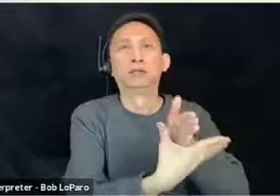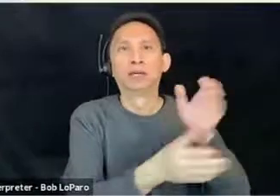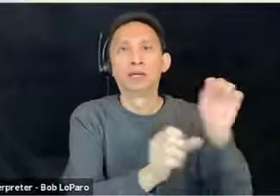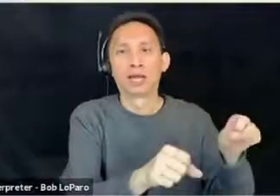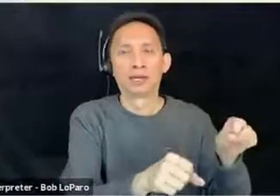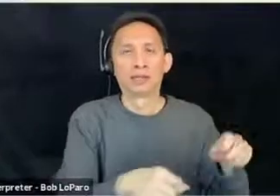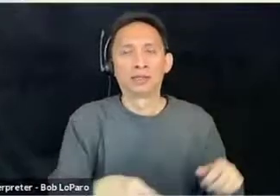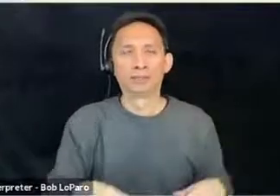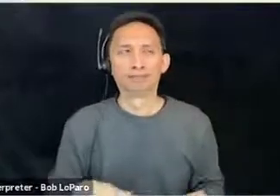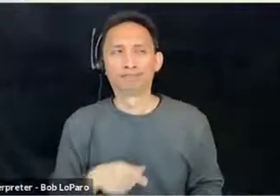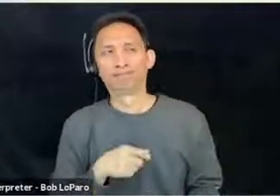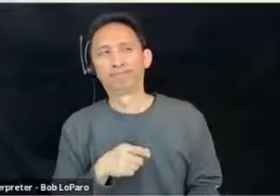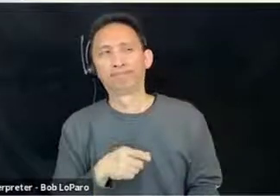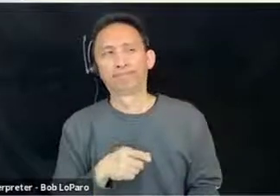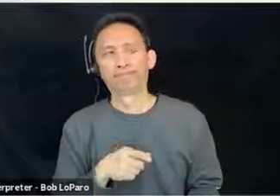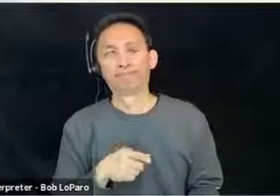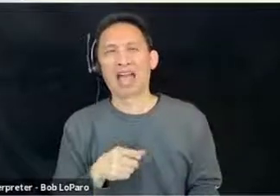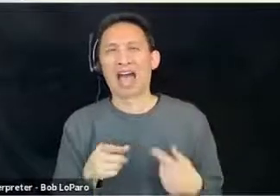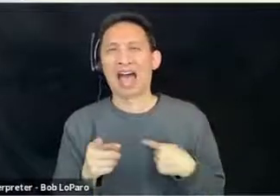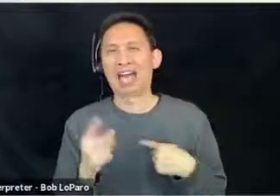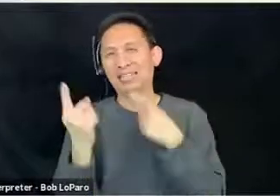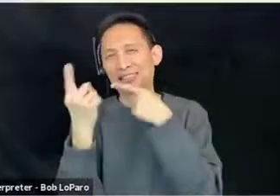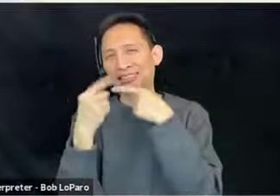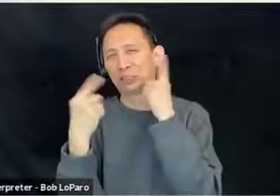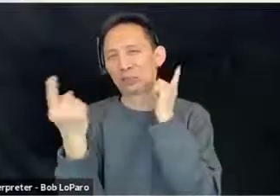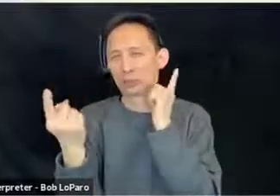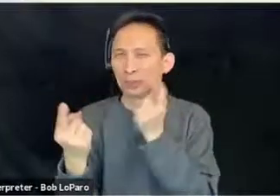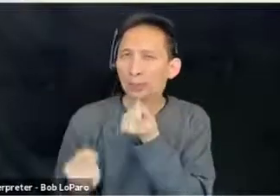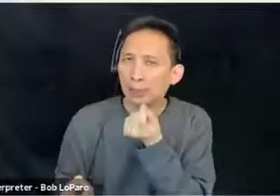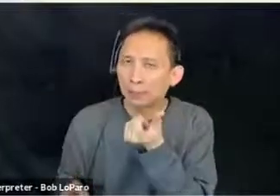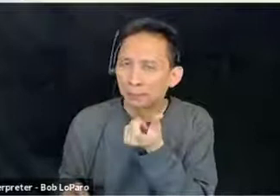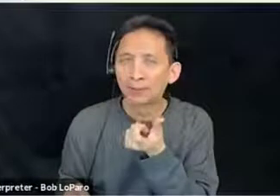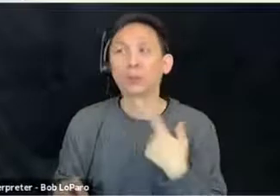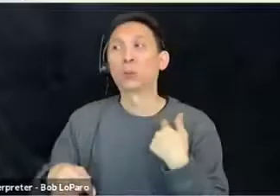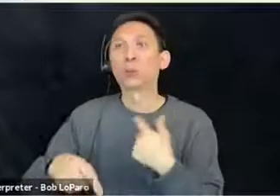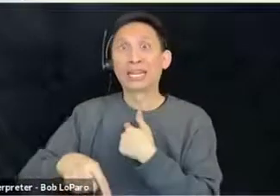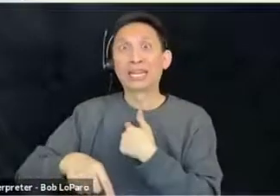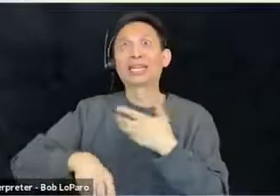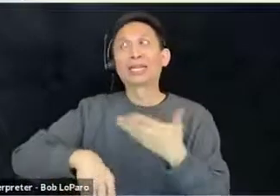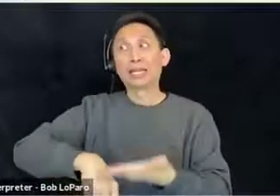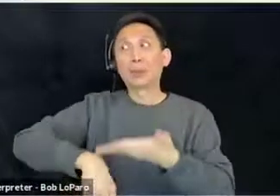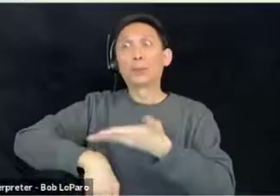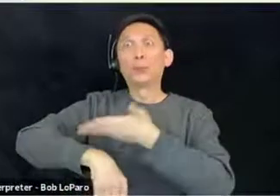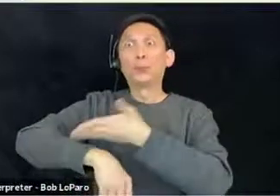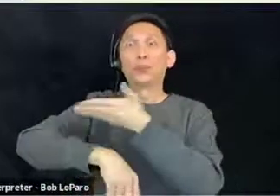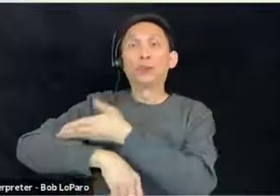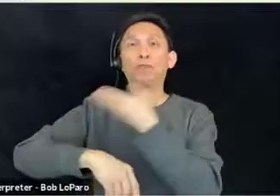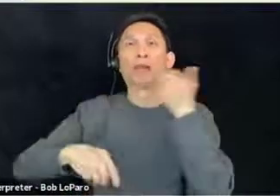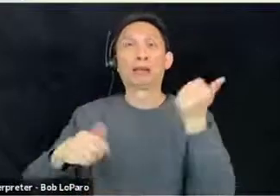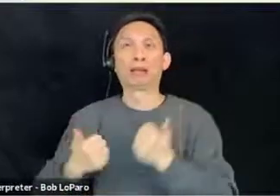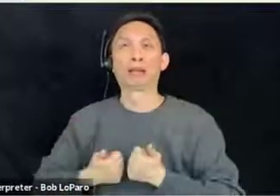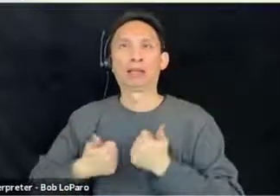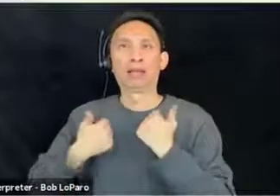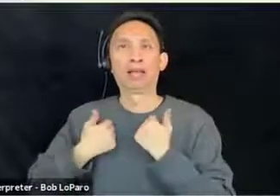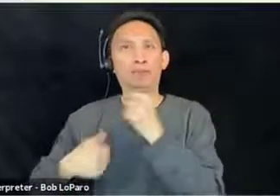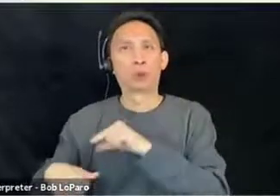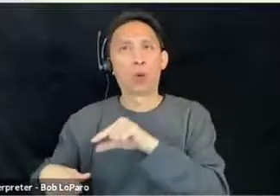but, you know, we have to advocate that we are improving quality-of-life, we're identifying these families earlier, and we know that that's very important.